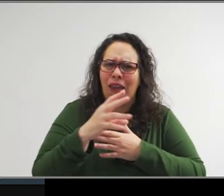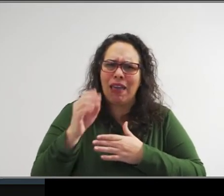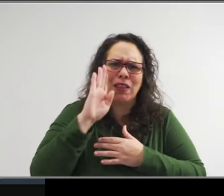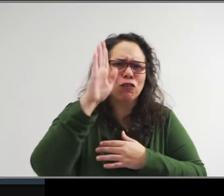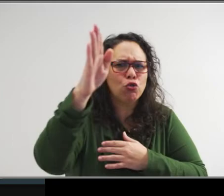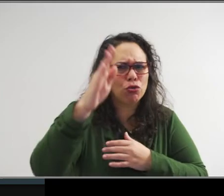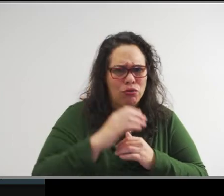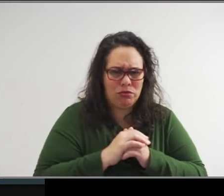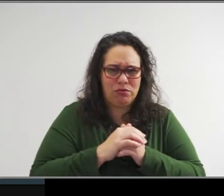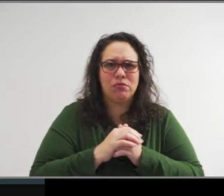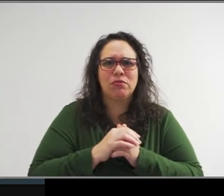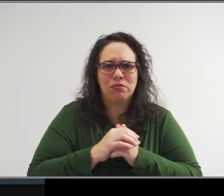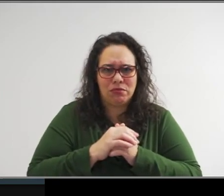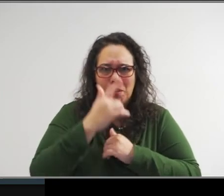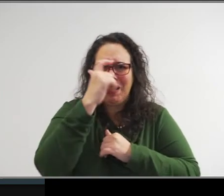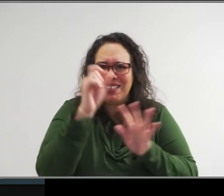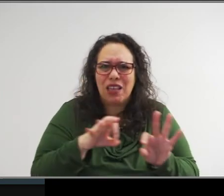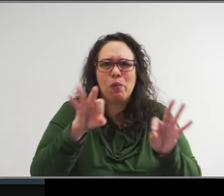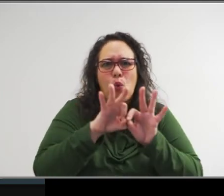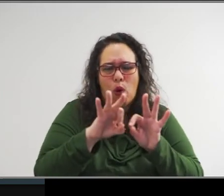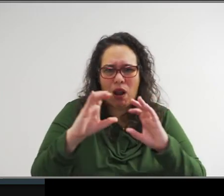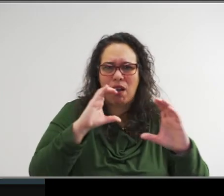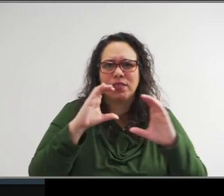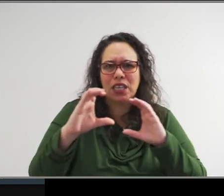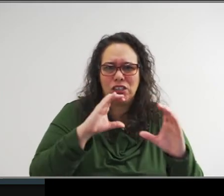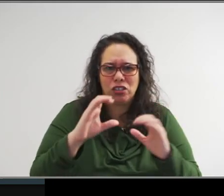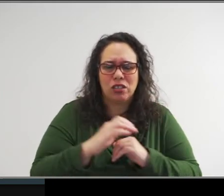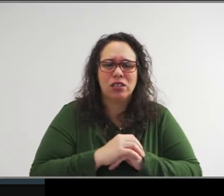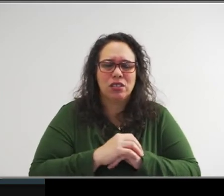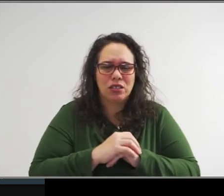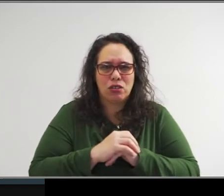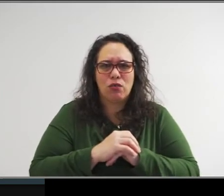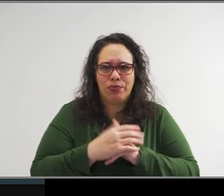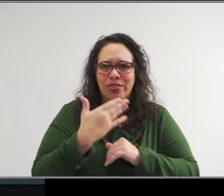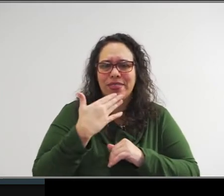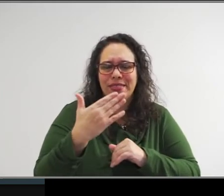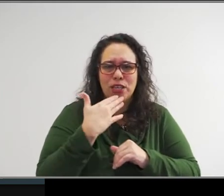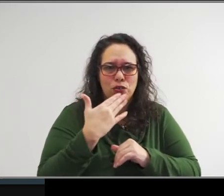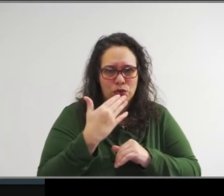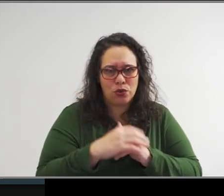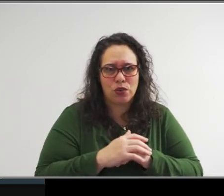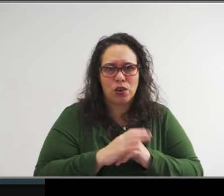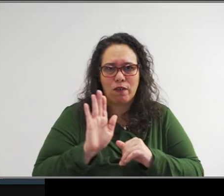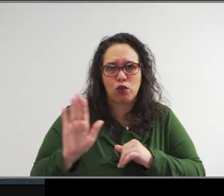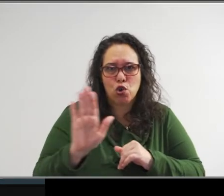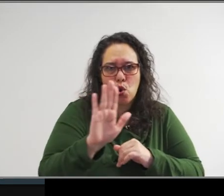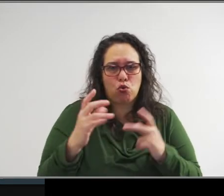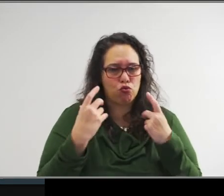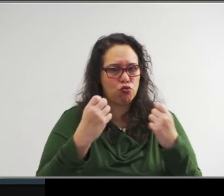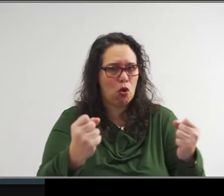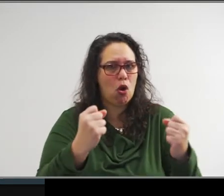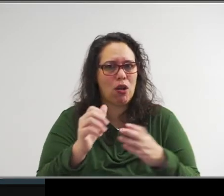So to our curriculum leads and Dr. Kale OCIPD and Dr. Baker for your very strong leadership last week